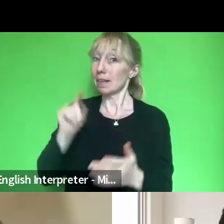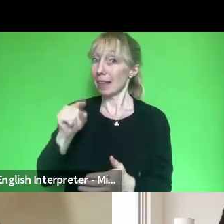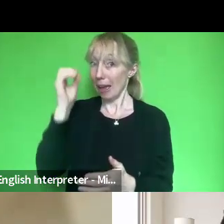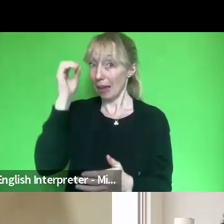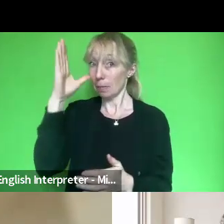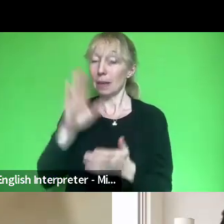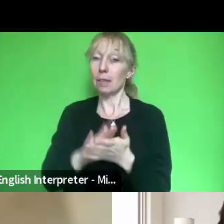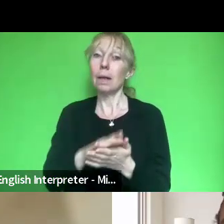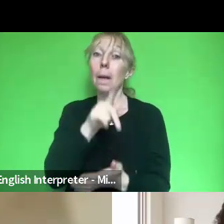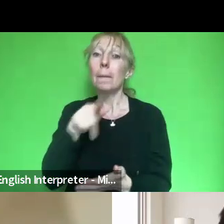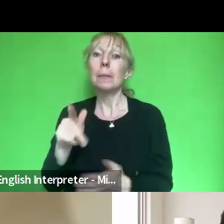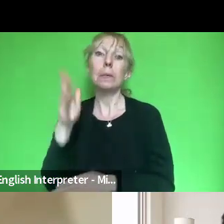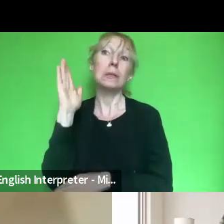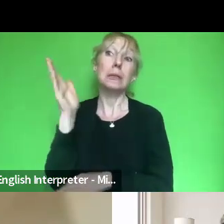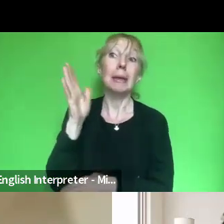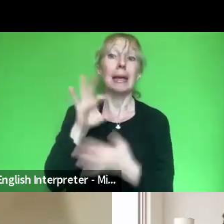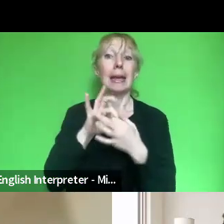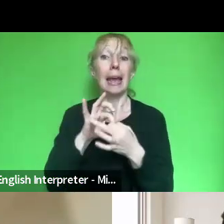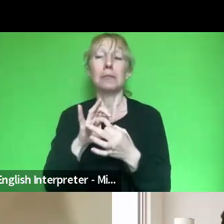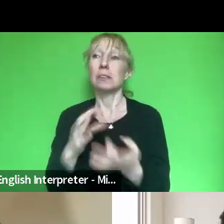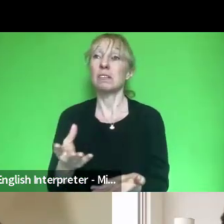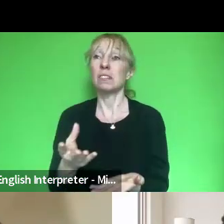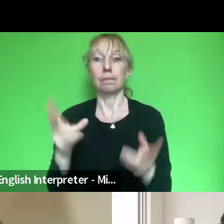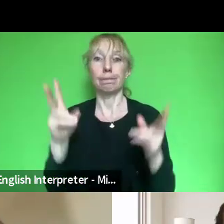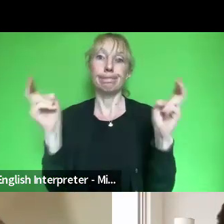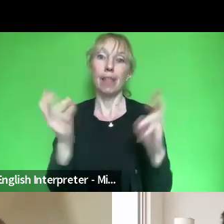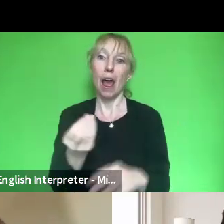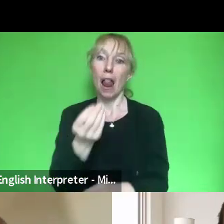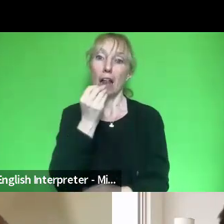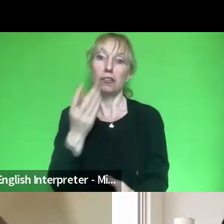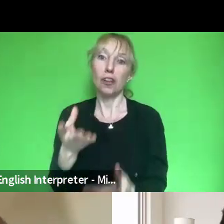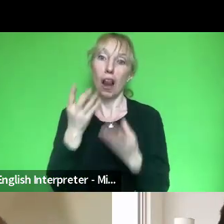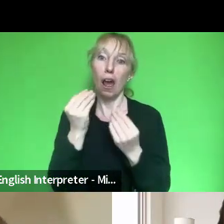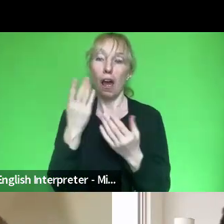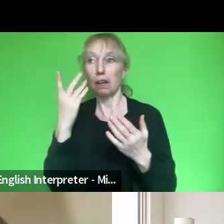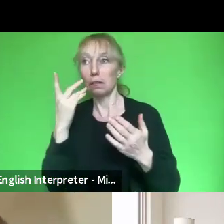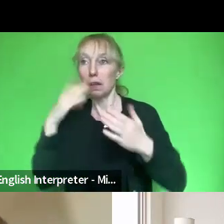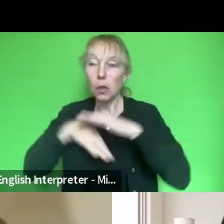engagements, lunch-and-learns, going into companies, and also doing, like, sector or